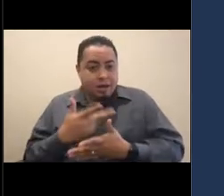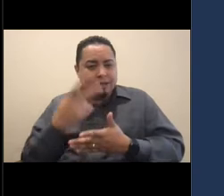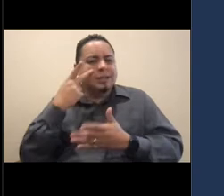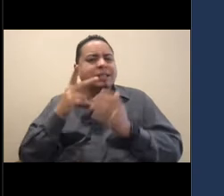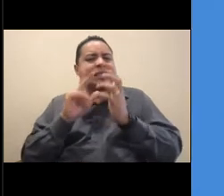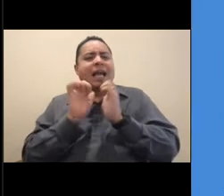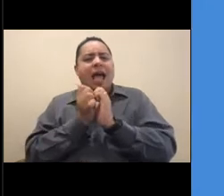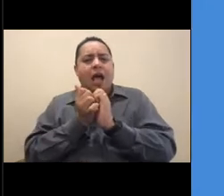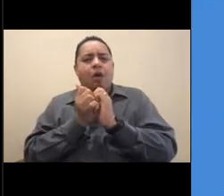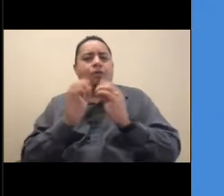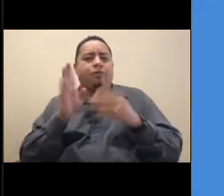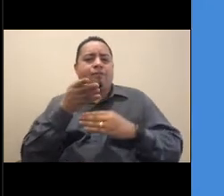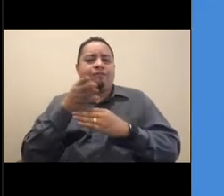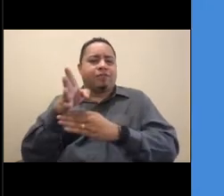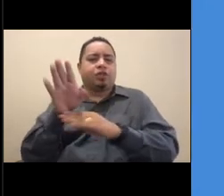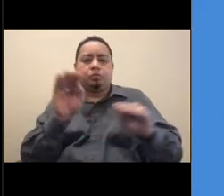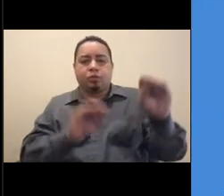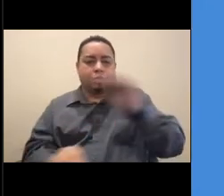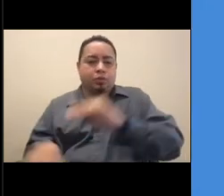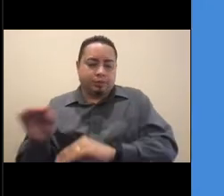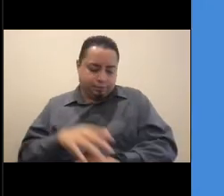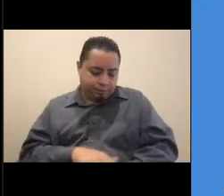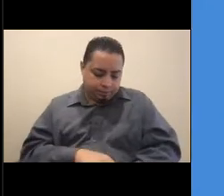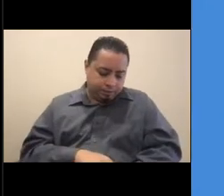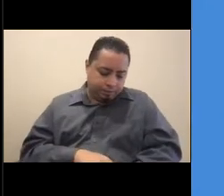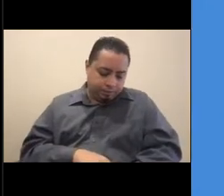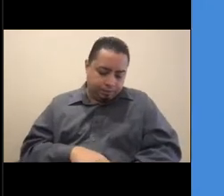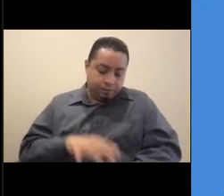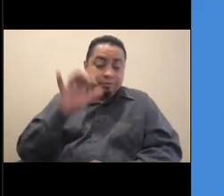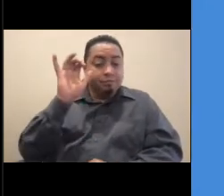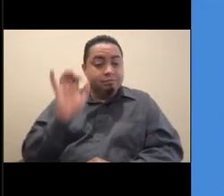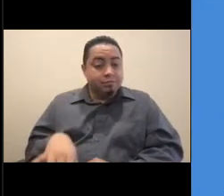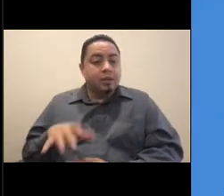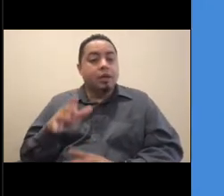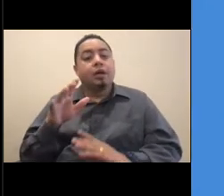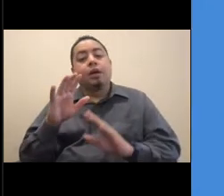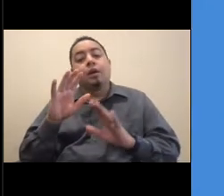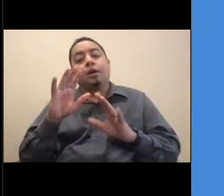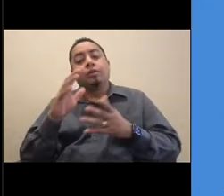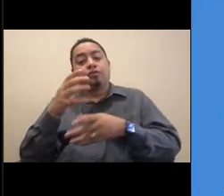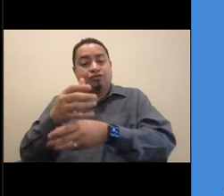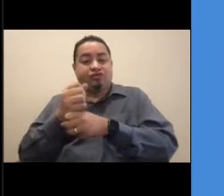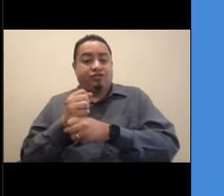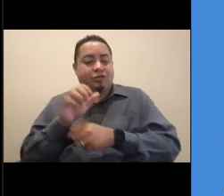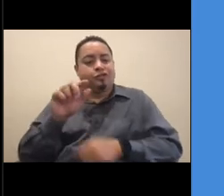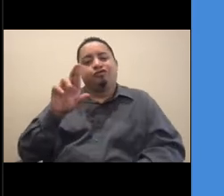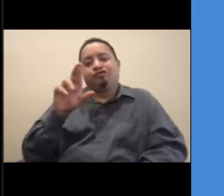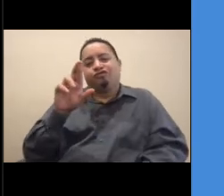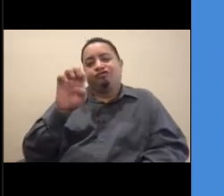So, these receivers are put out throughout the, primarily the field season.